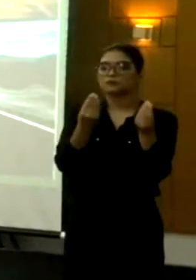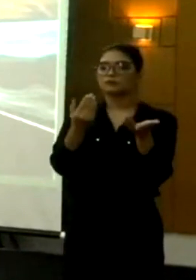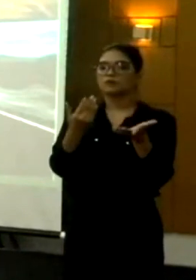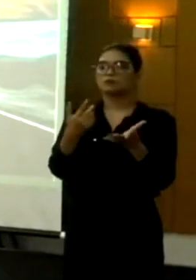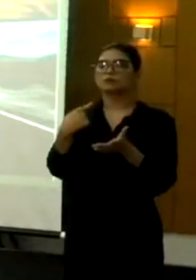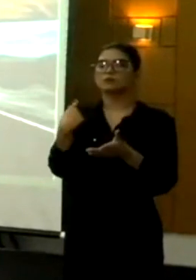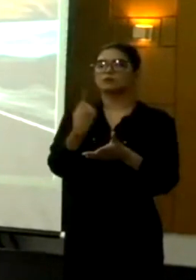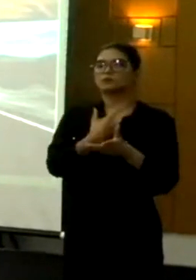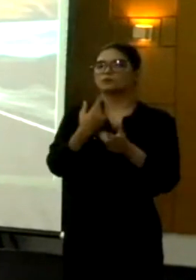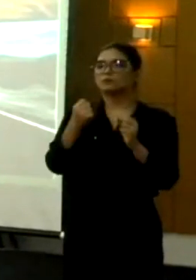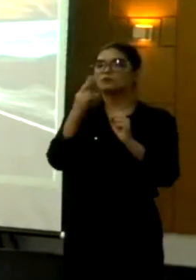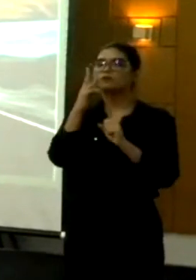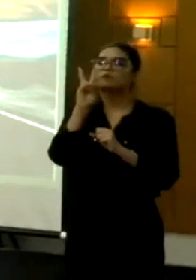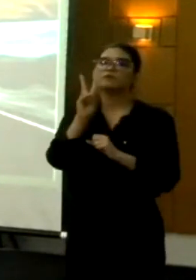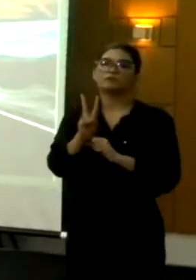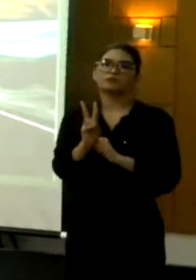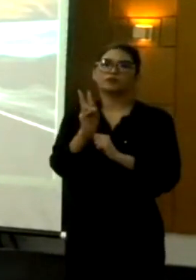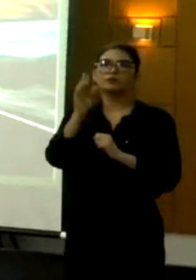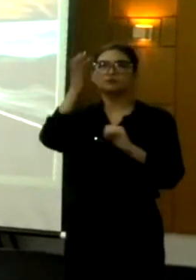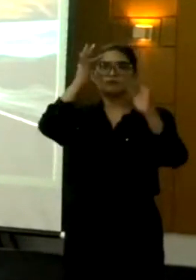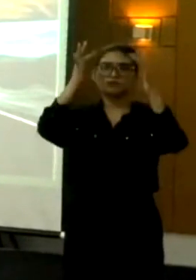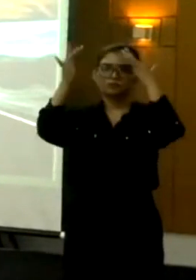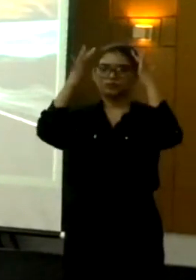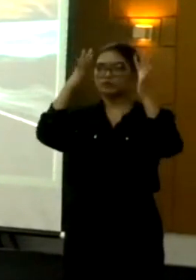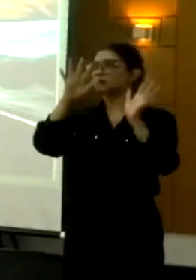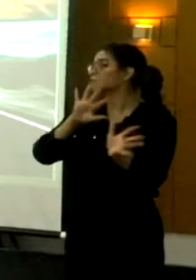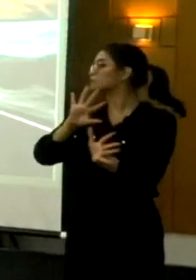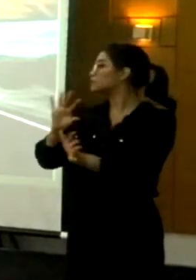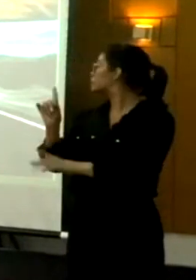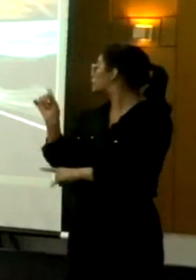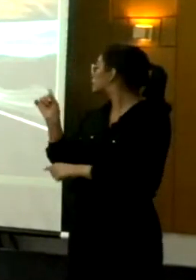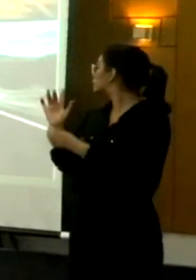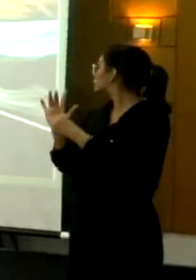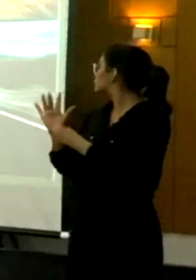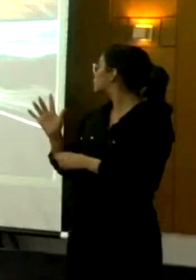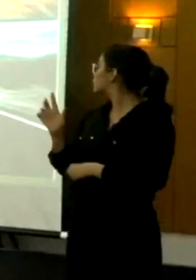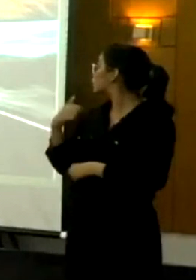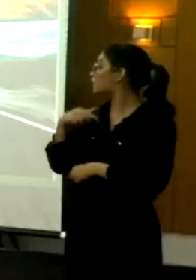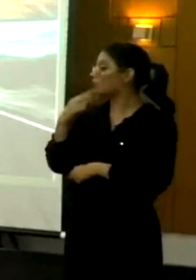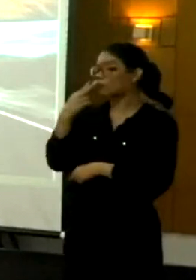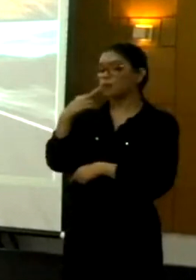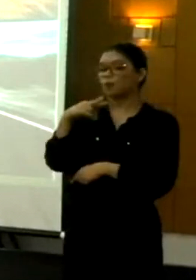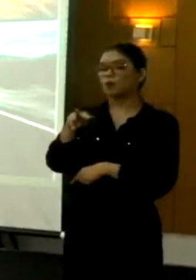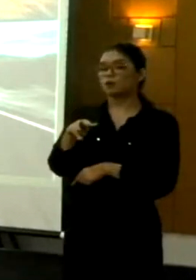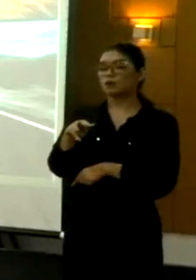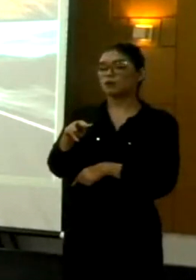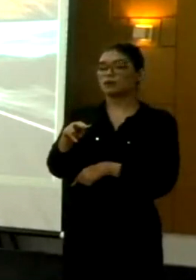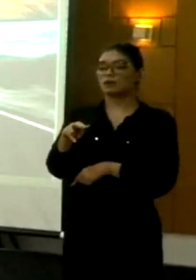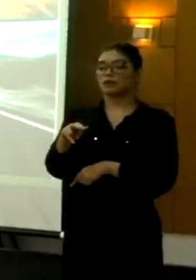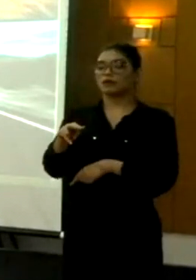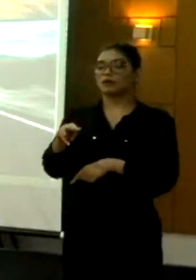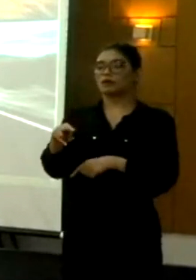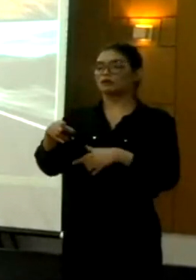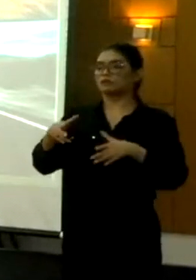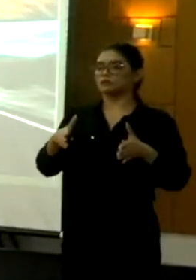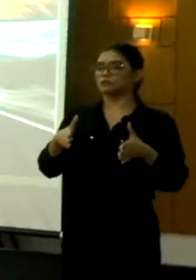investigate and adapt to climate change, when this figure is interesting, right ? I look back, we need to